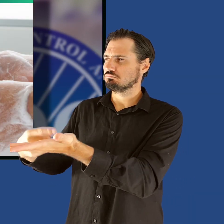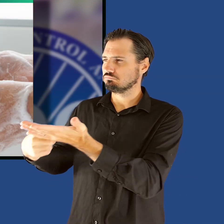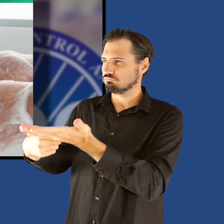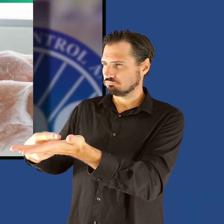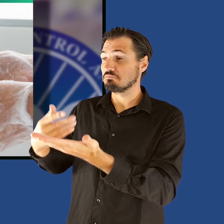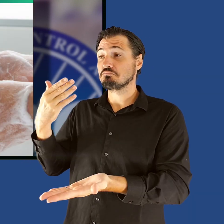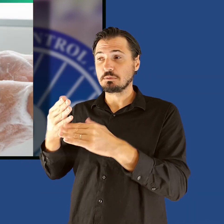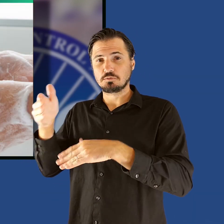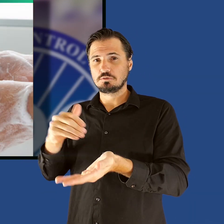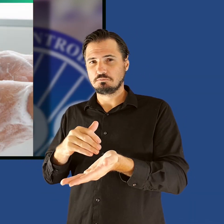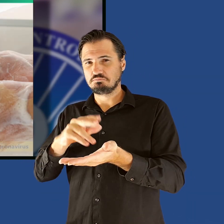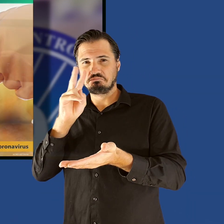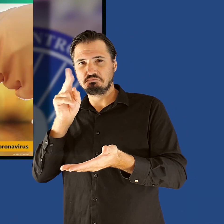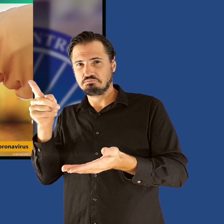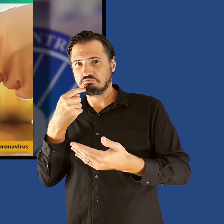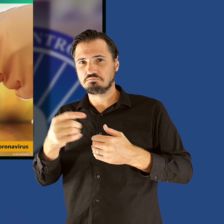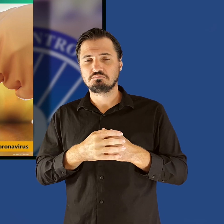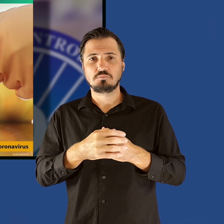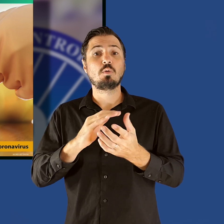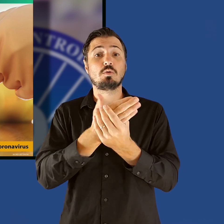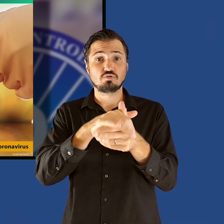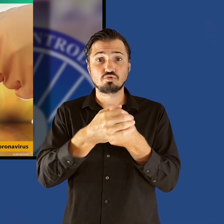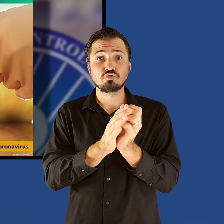Wash your hands frequently and clean surfaces often.